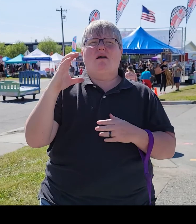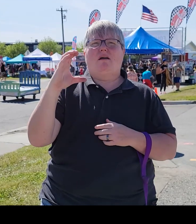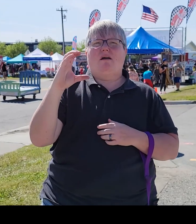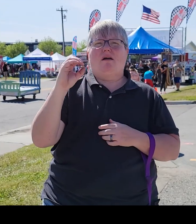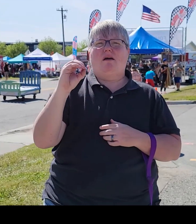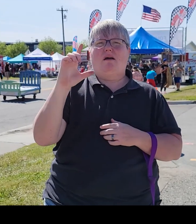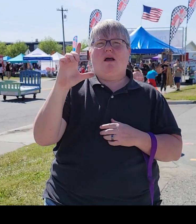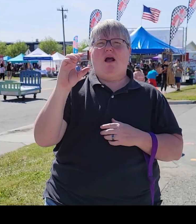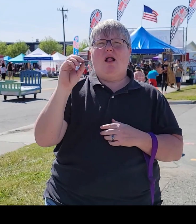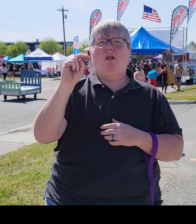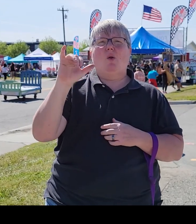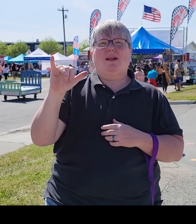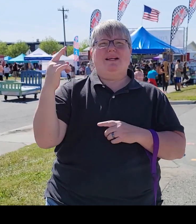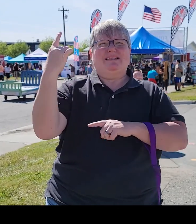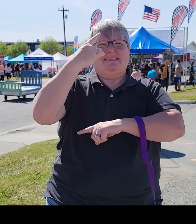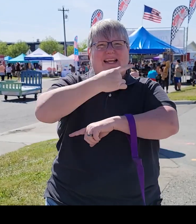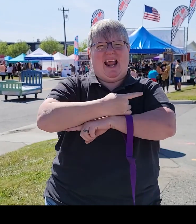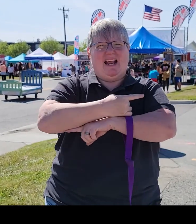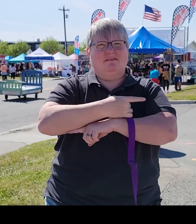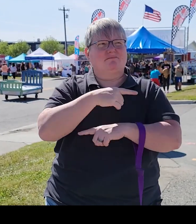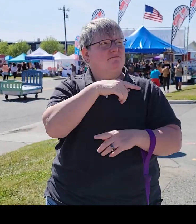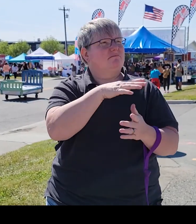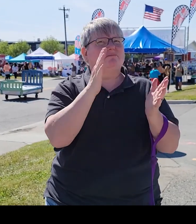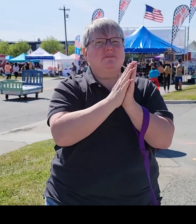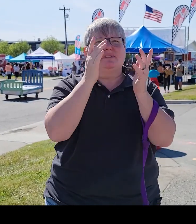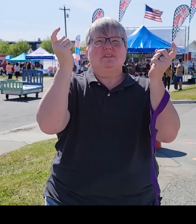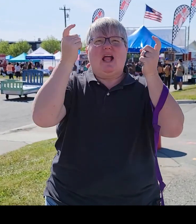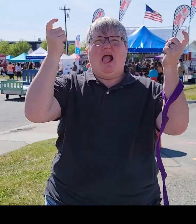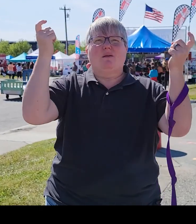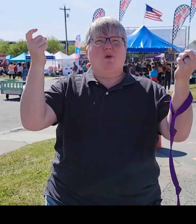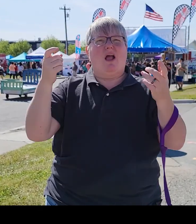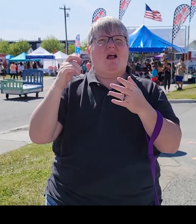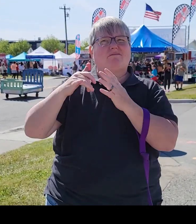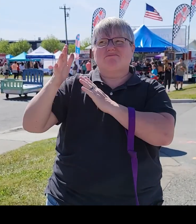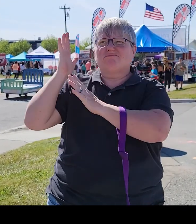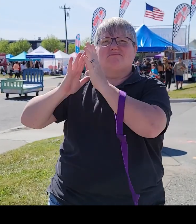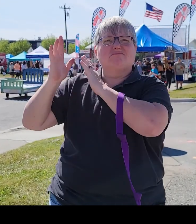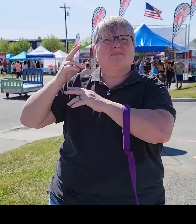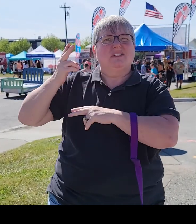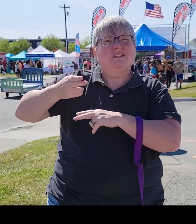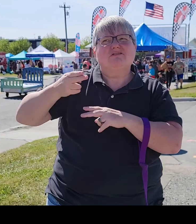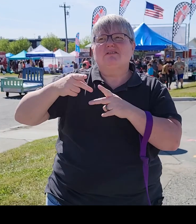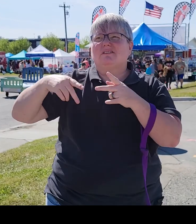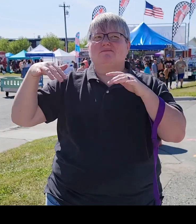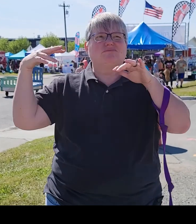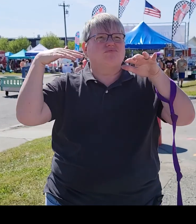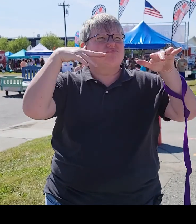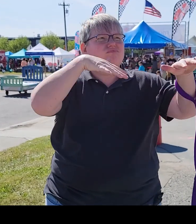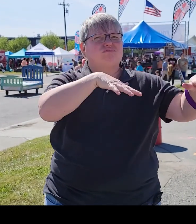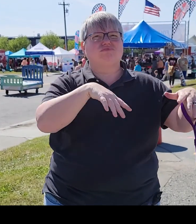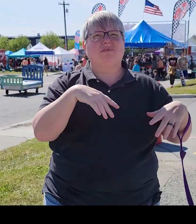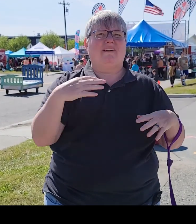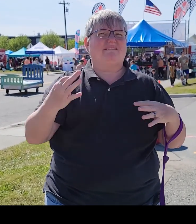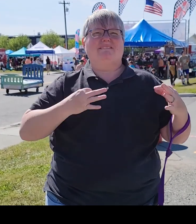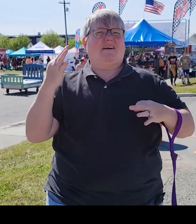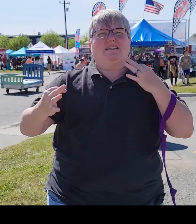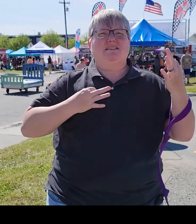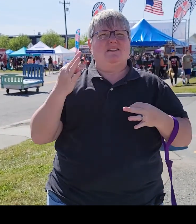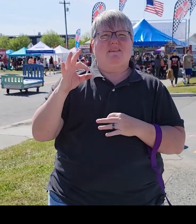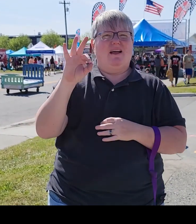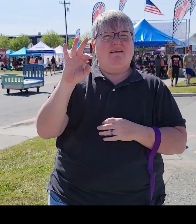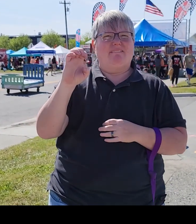event is called Colony Days. They're celebrating history and everybody's come out to this festival to enjoy.